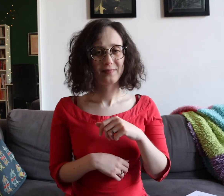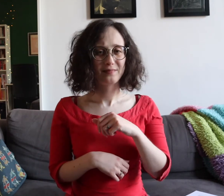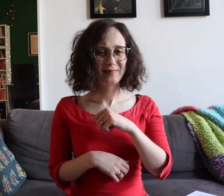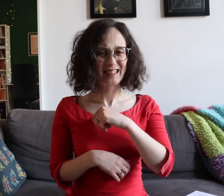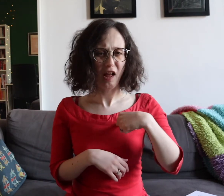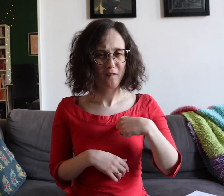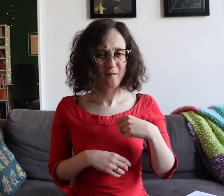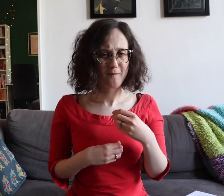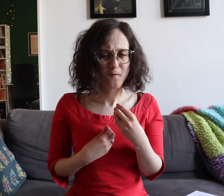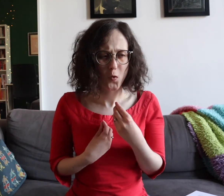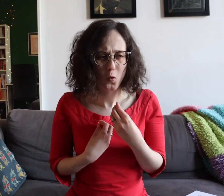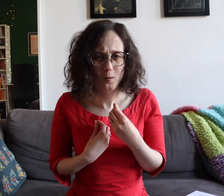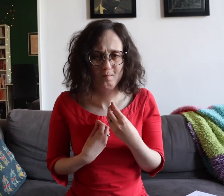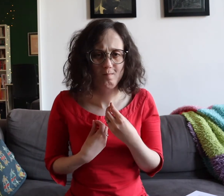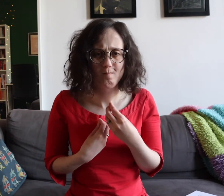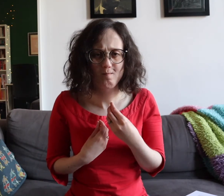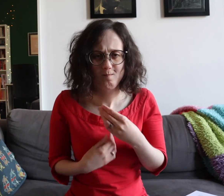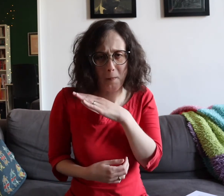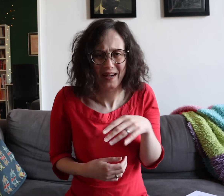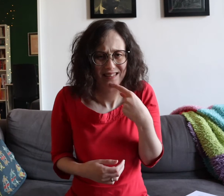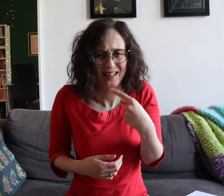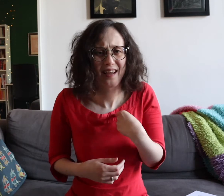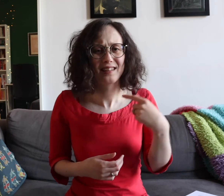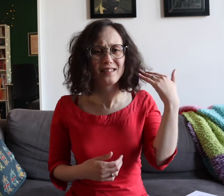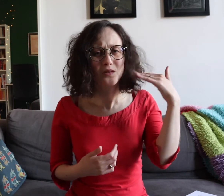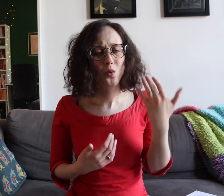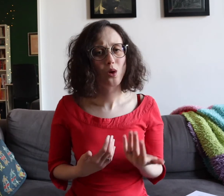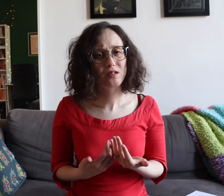Personally, I felt like I wasn't allowed to call myself hard-of-hearing.